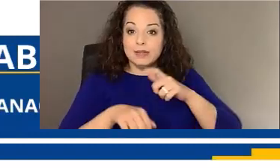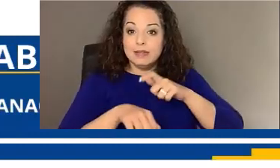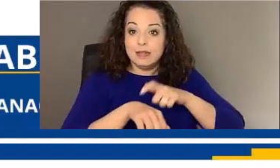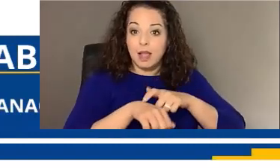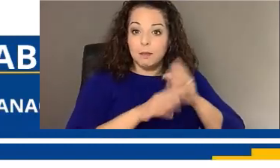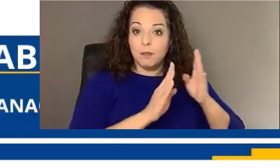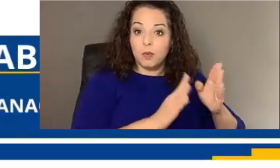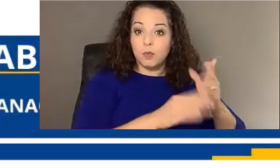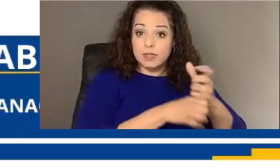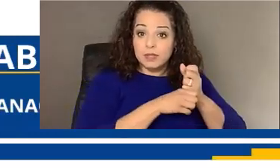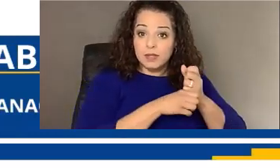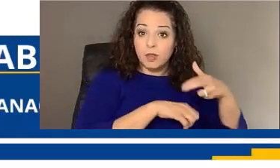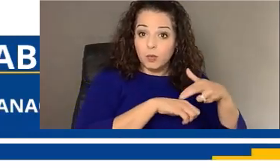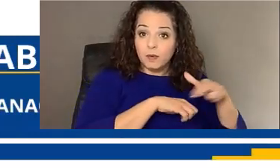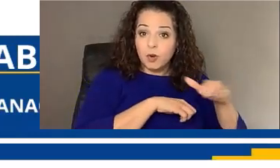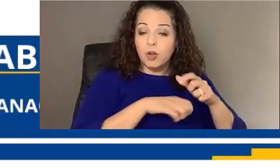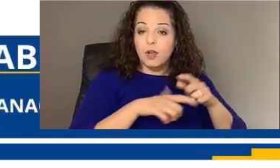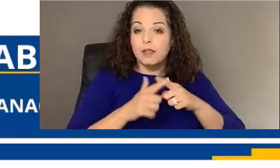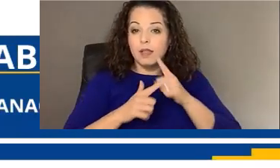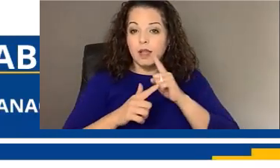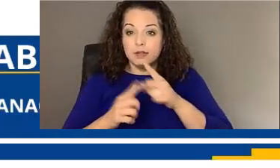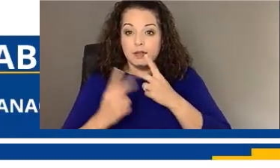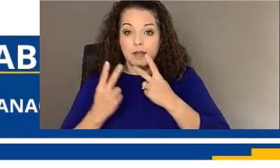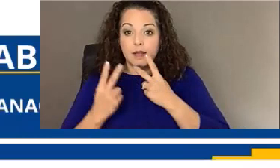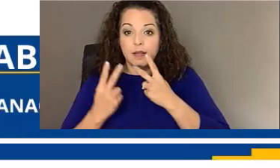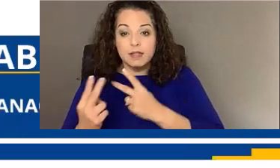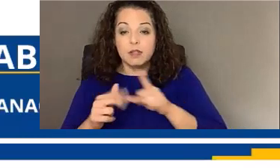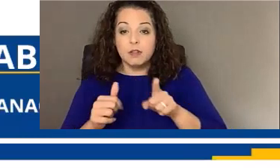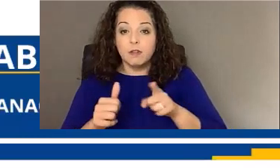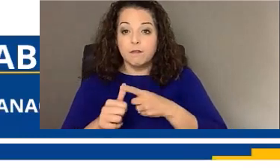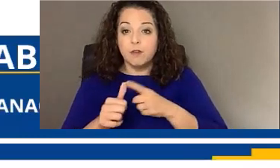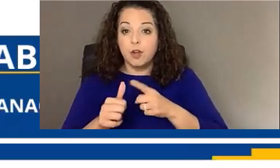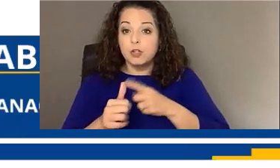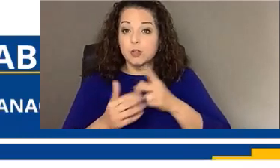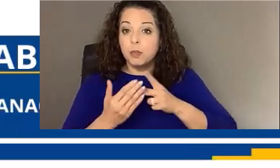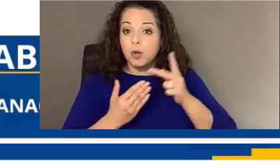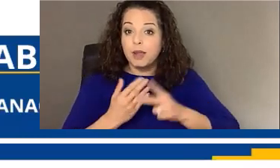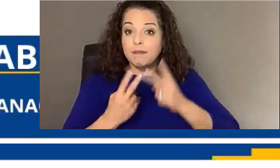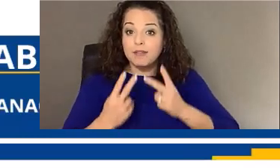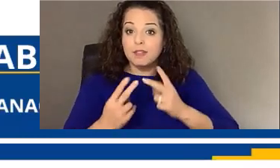and conducting the first program visit with our occupational therapist.